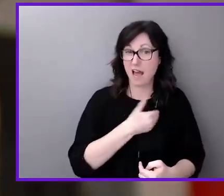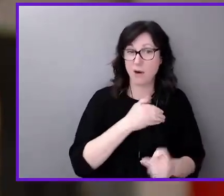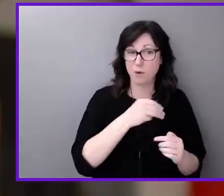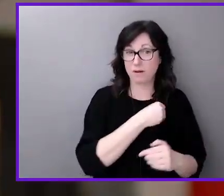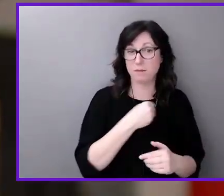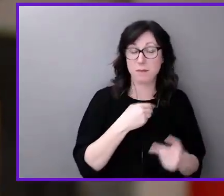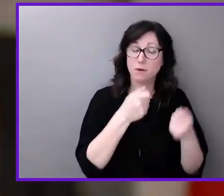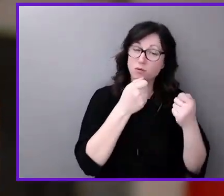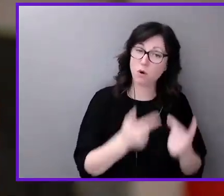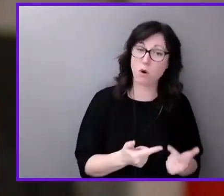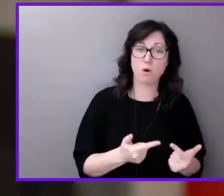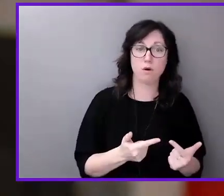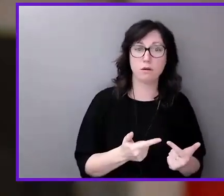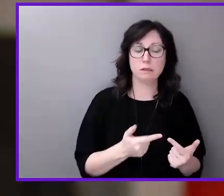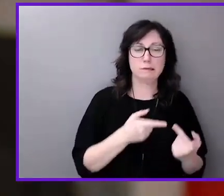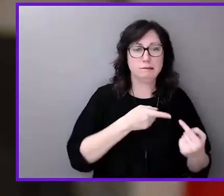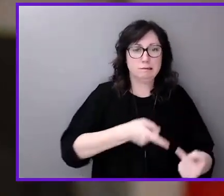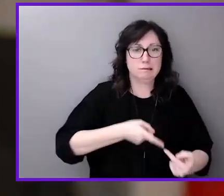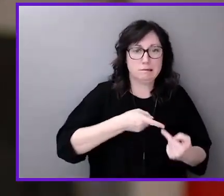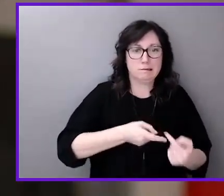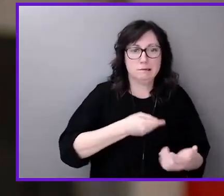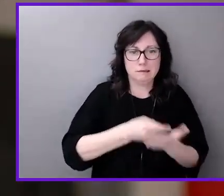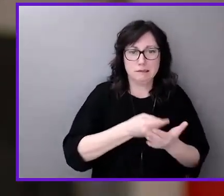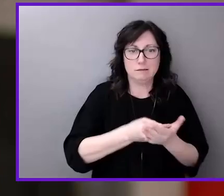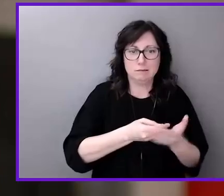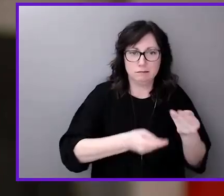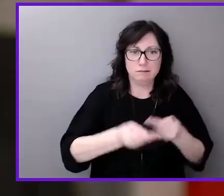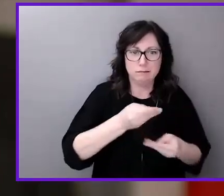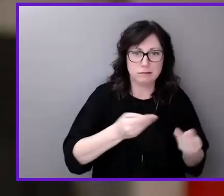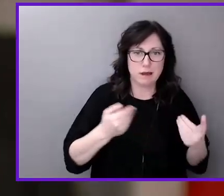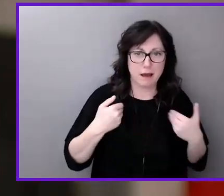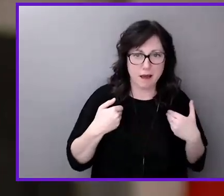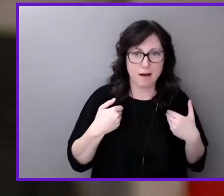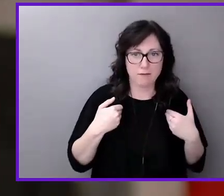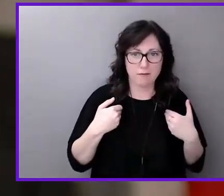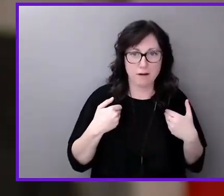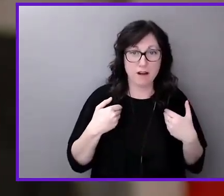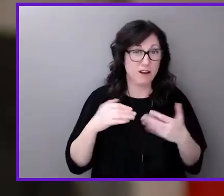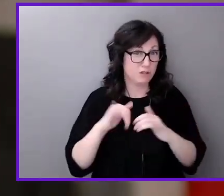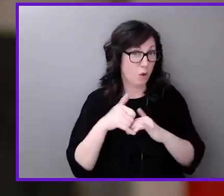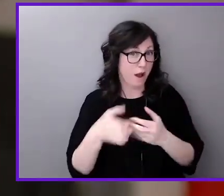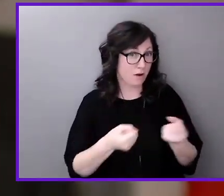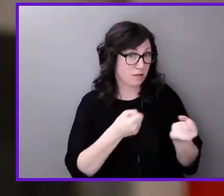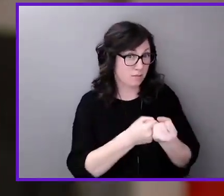difficult economic problems. Number one.